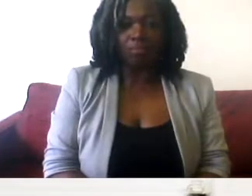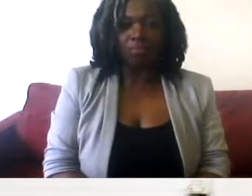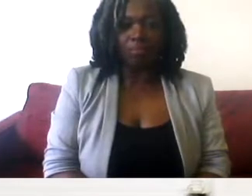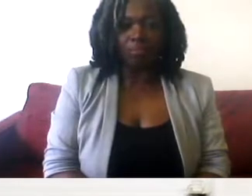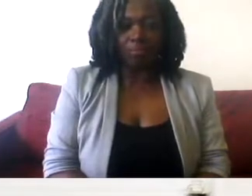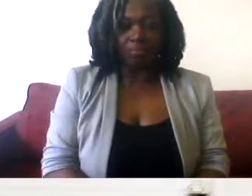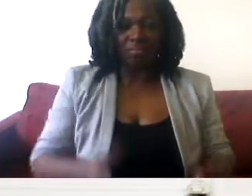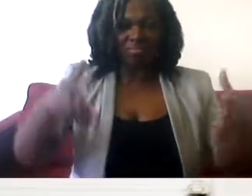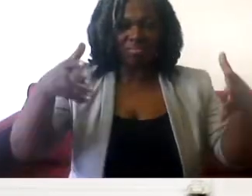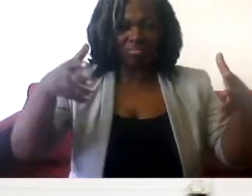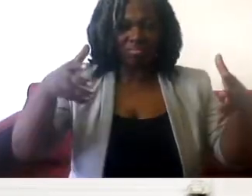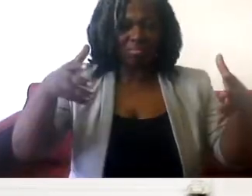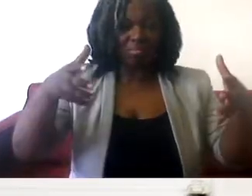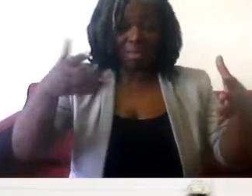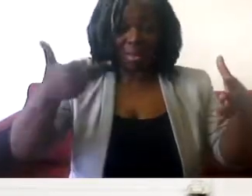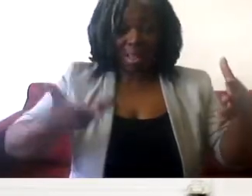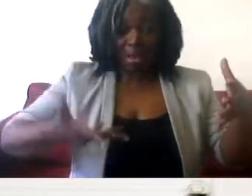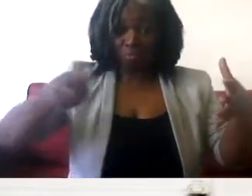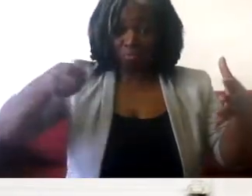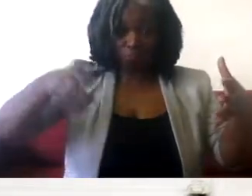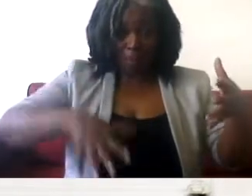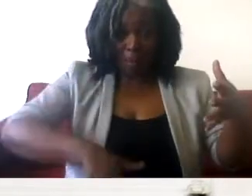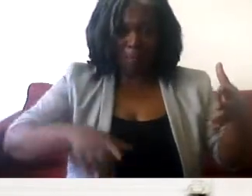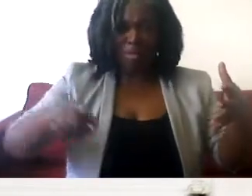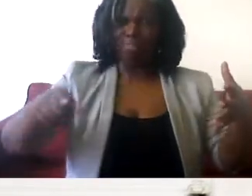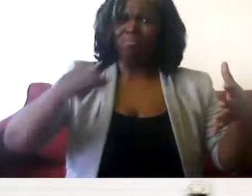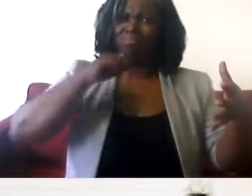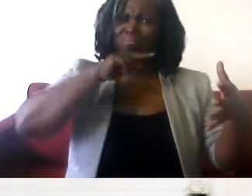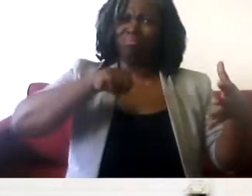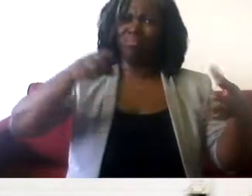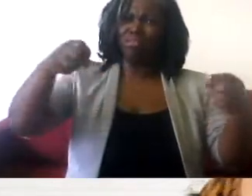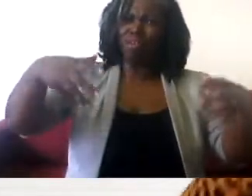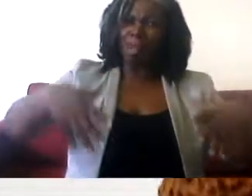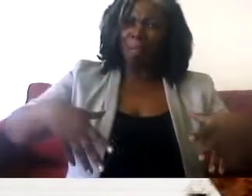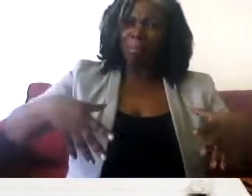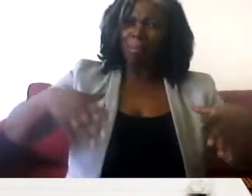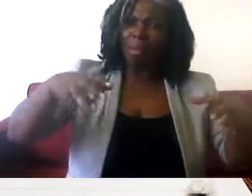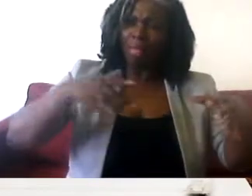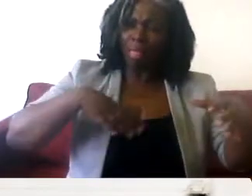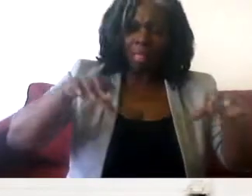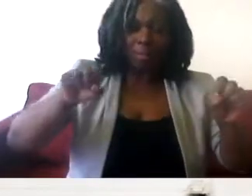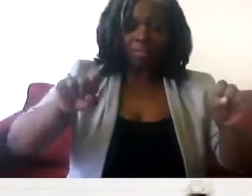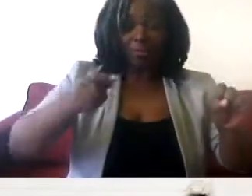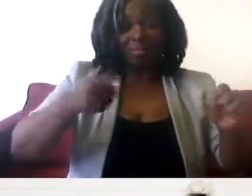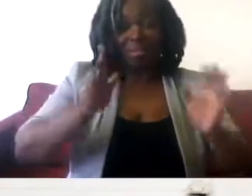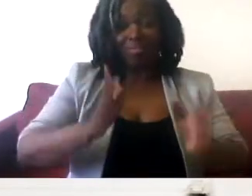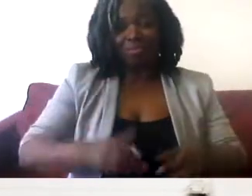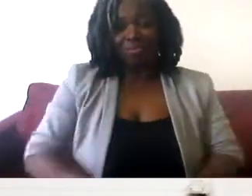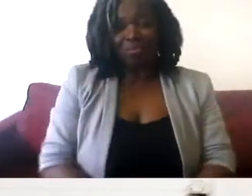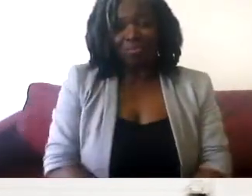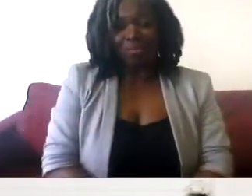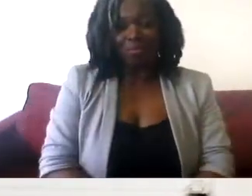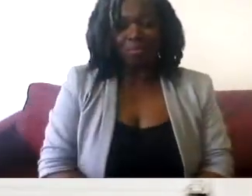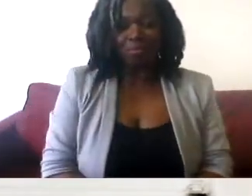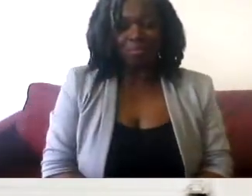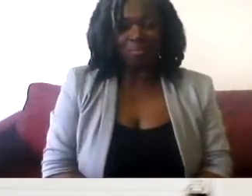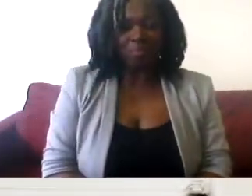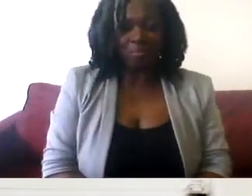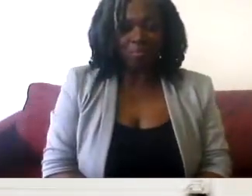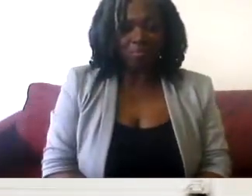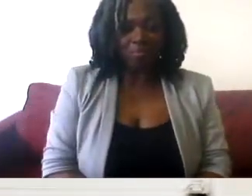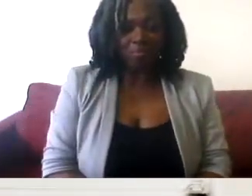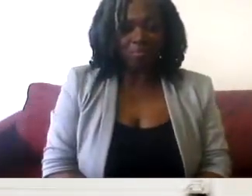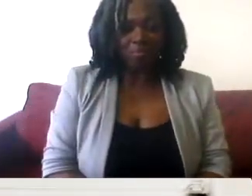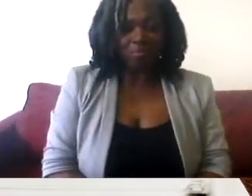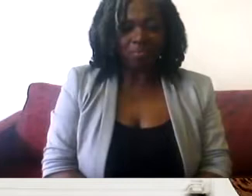is to drop the sequence. That sounds